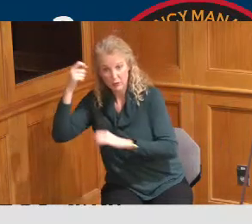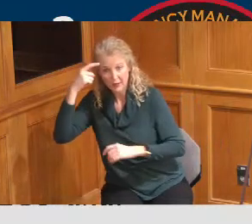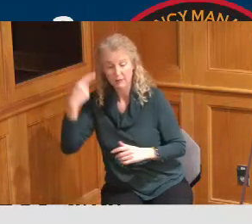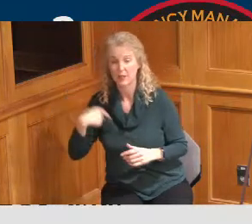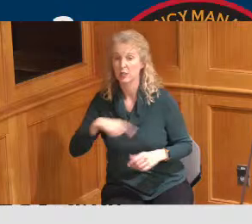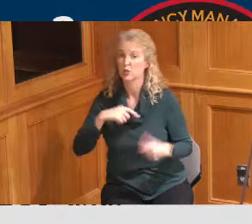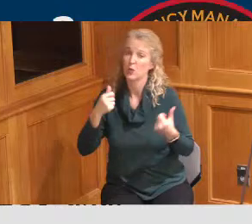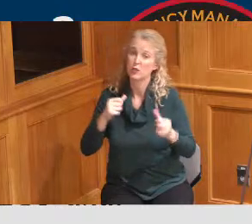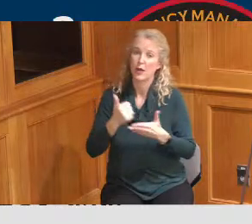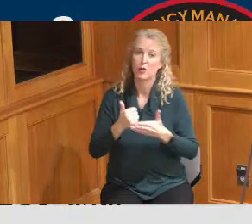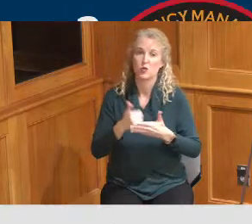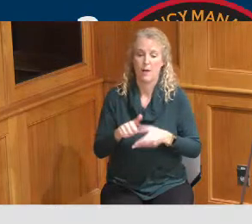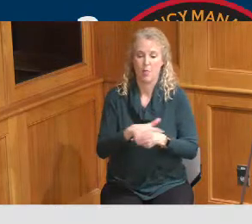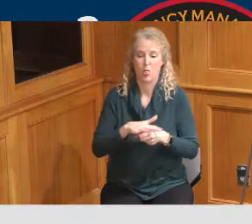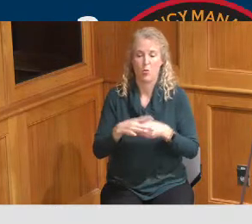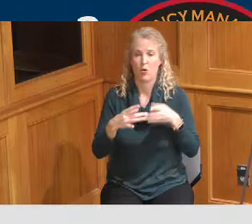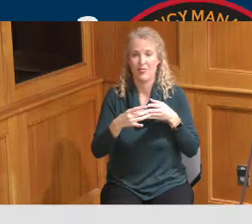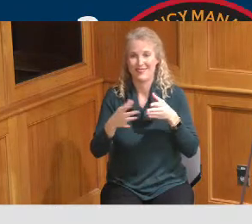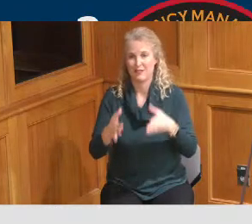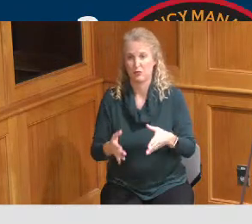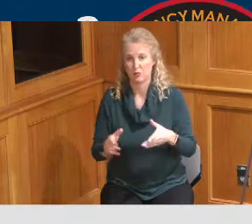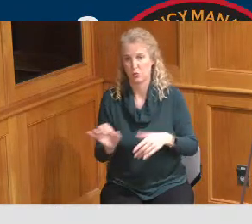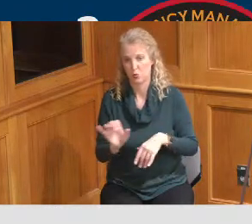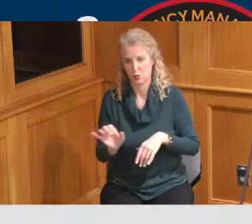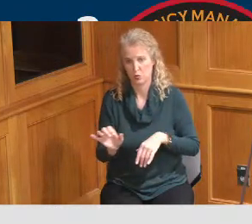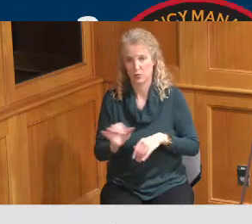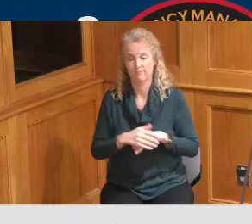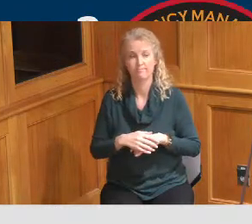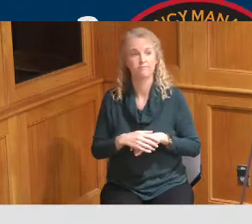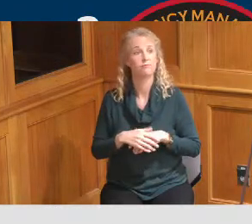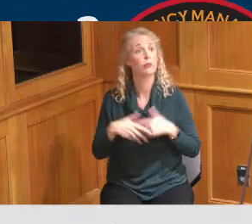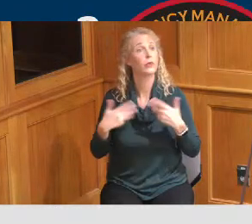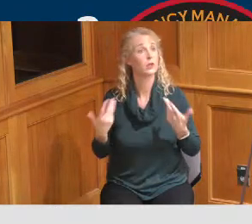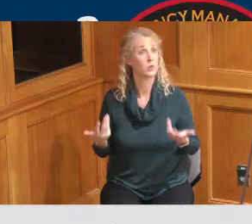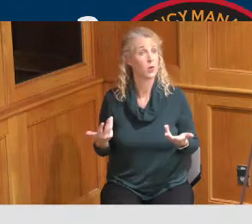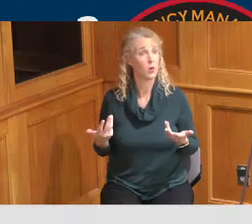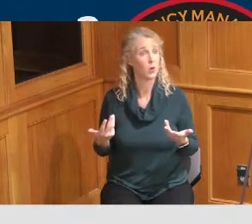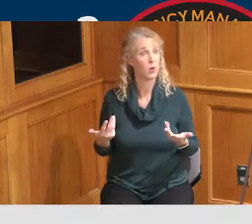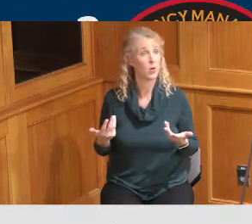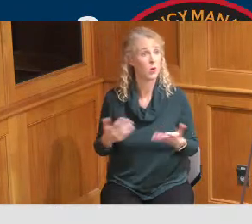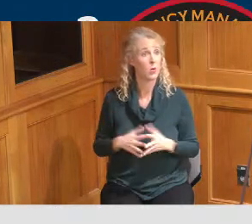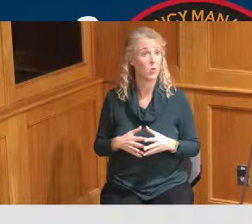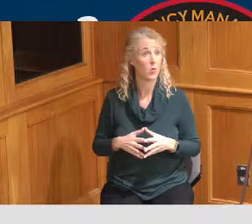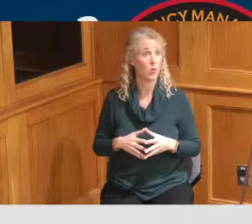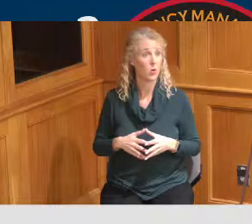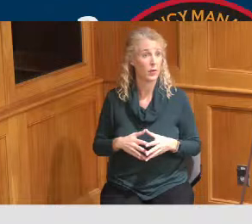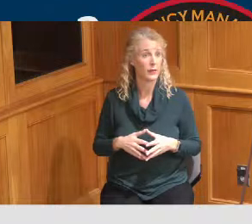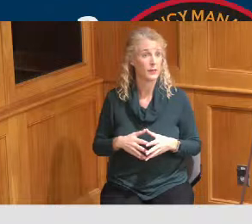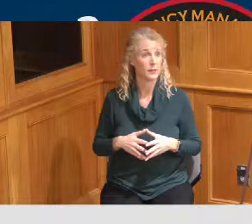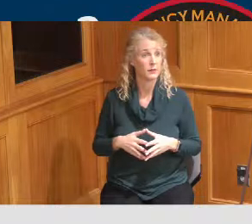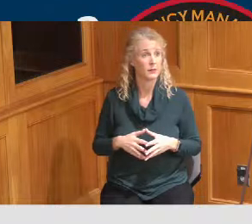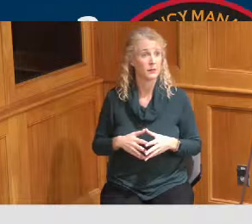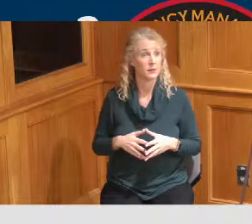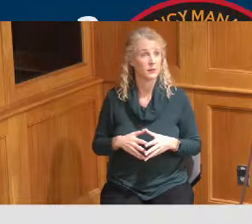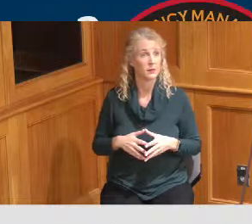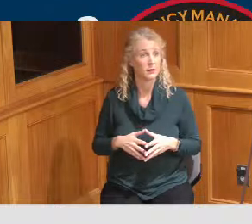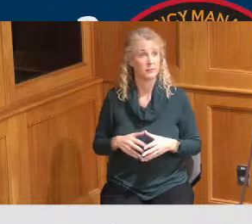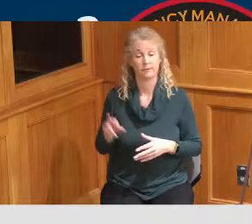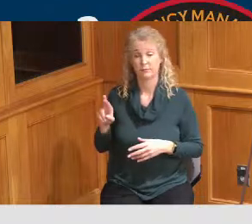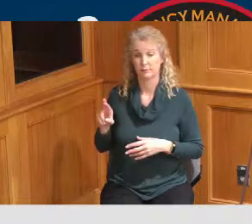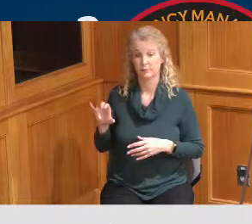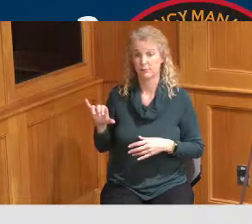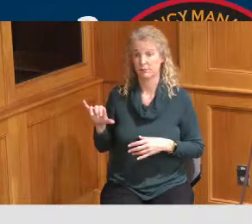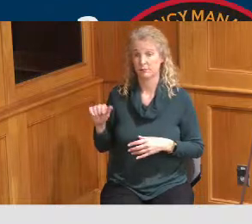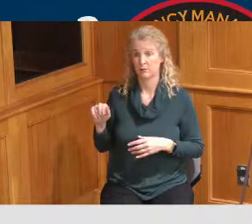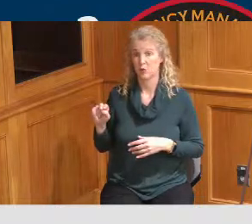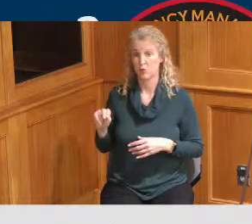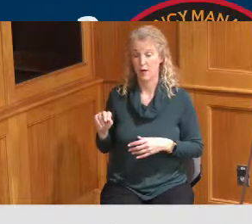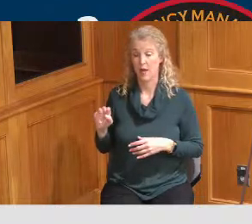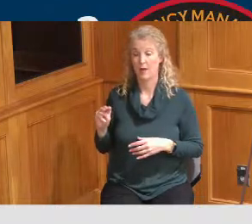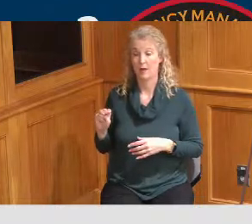leaders so in in in in Ryan's head so Ryan mccuan is our assist Director head of planning this is